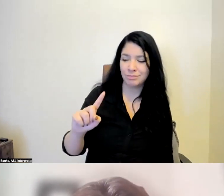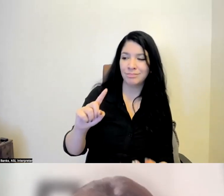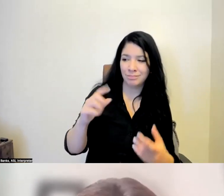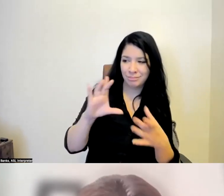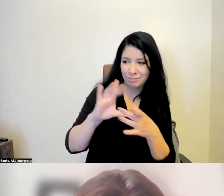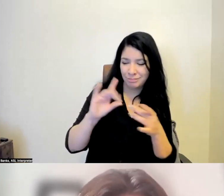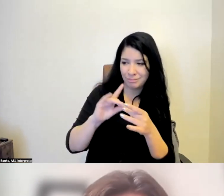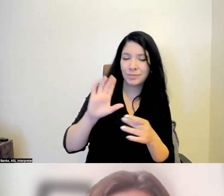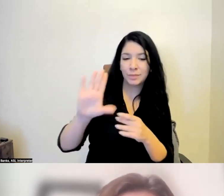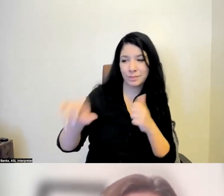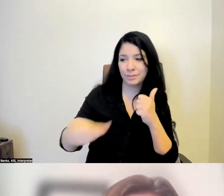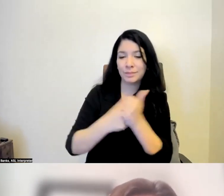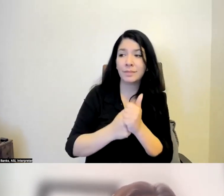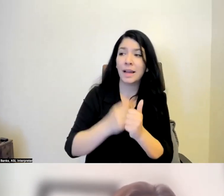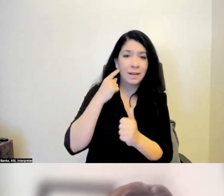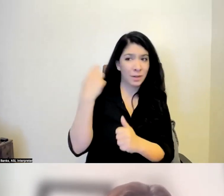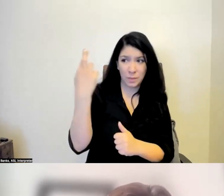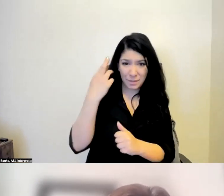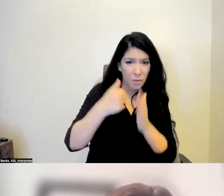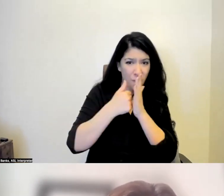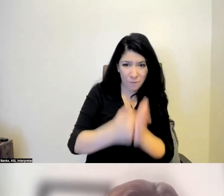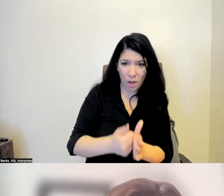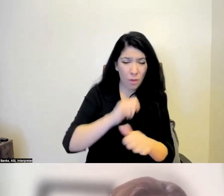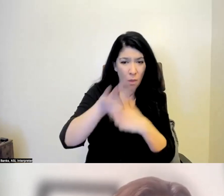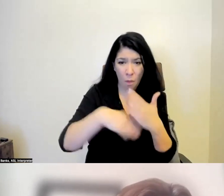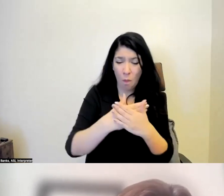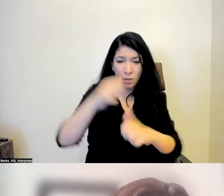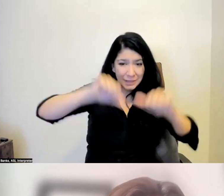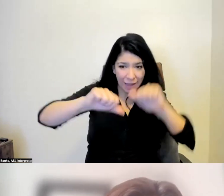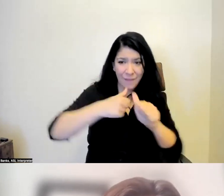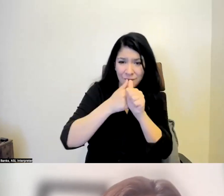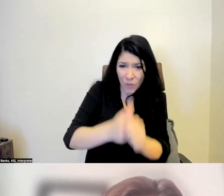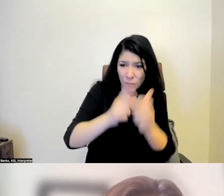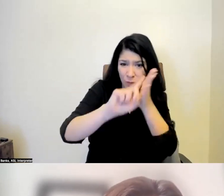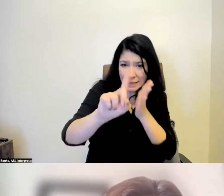it is following the science. And you might want to include some other